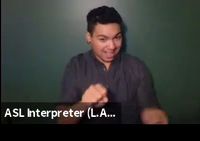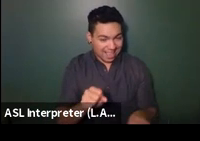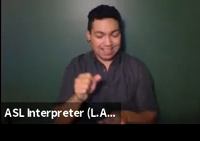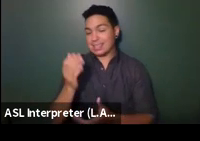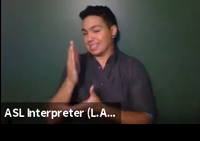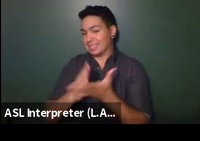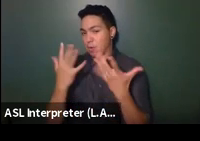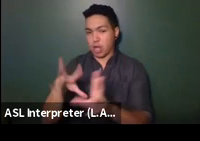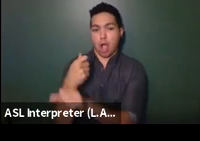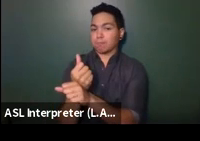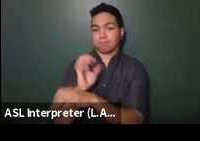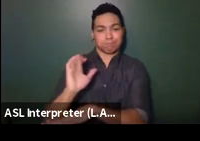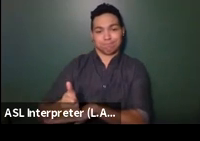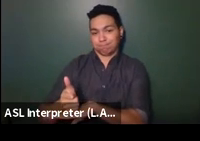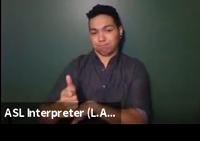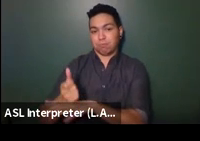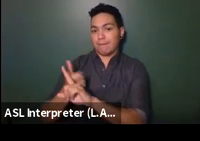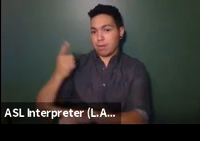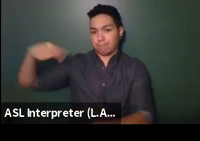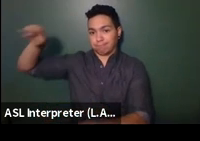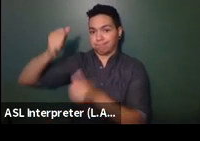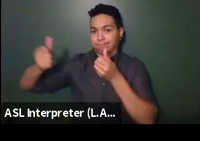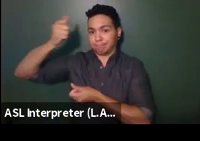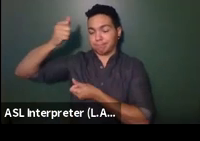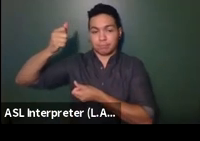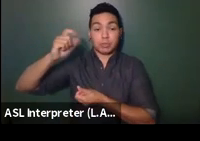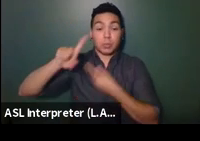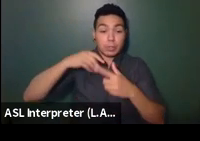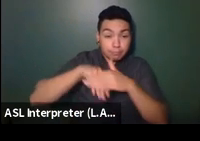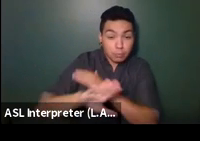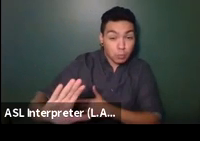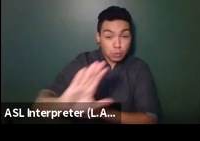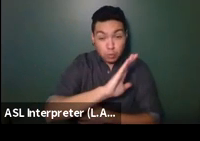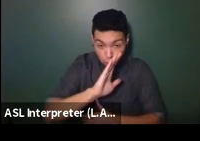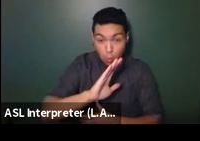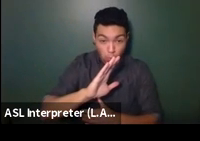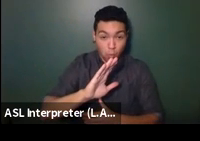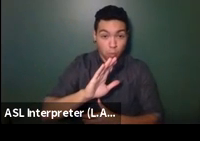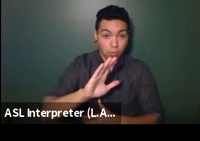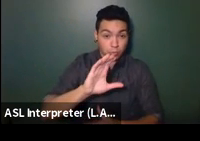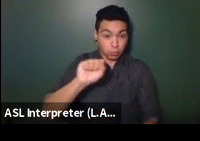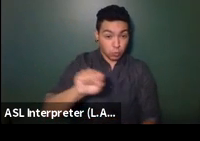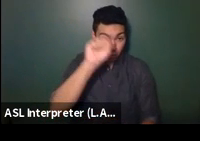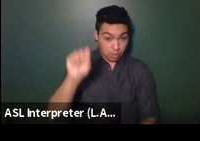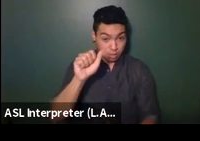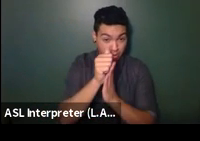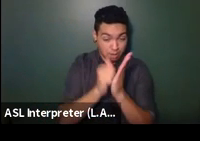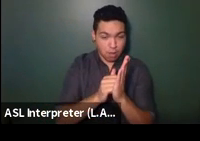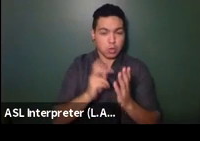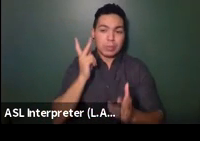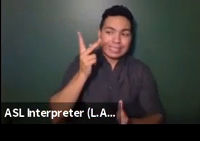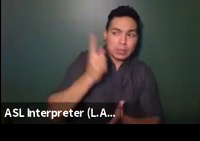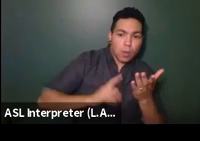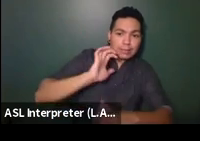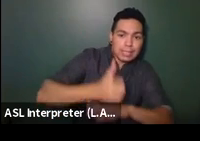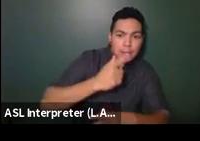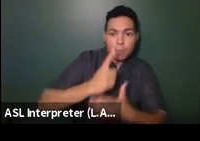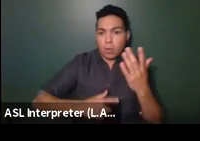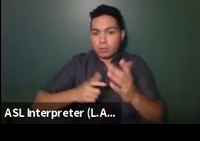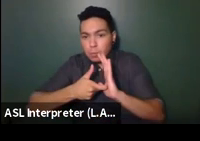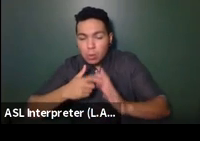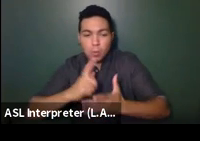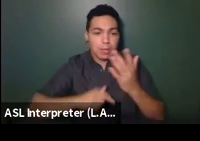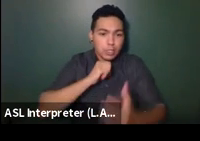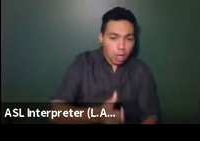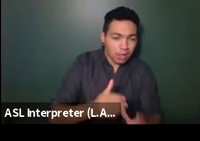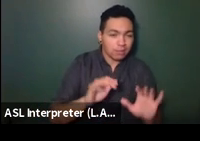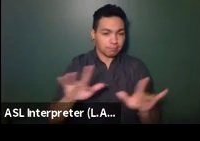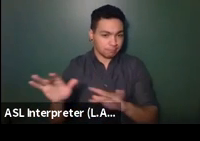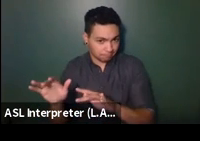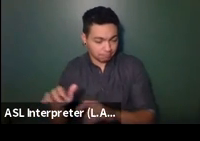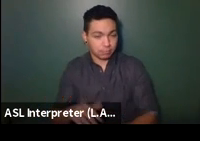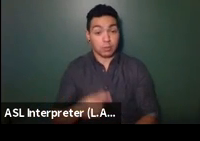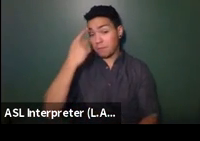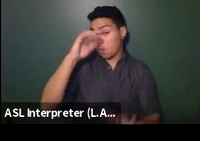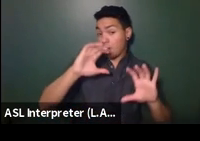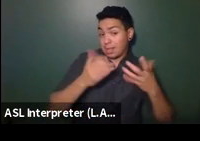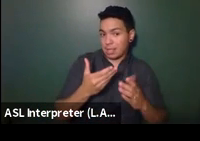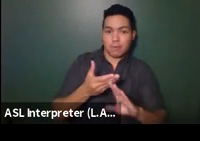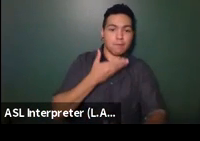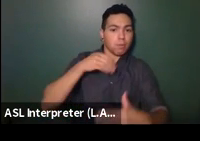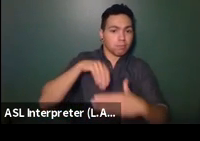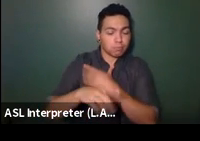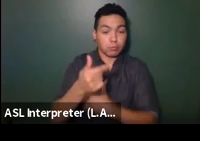ESD 189 - Amy Colburn: And set for you. So as you get into your own school, you'll find out what they've kind of set up for you and what they haven't so within a course the first thing before you go, even into grade book. You want to go to grade setup.